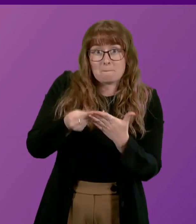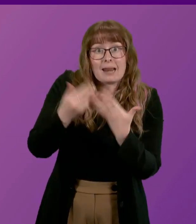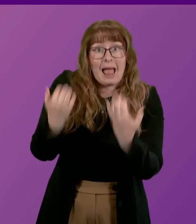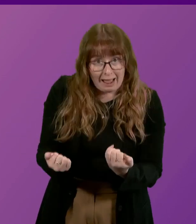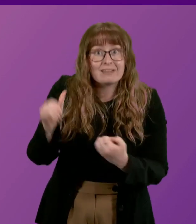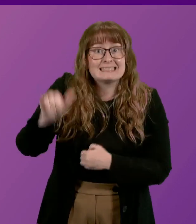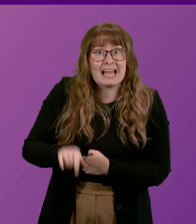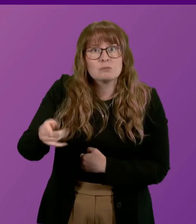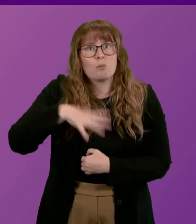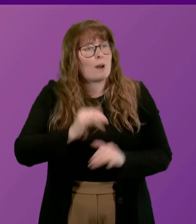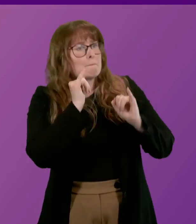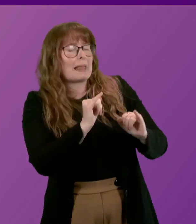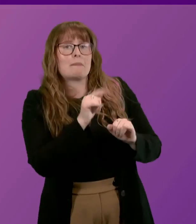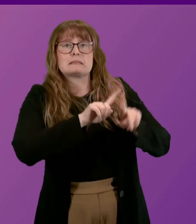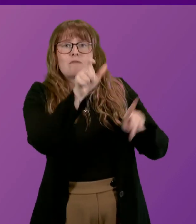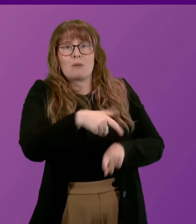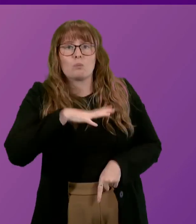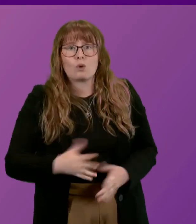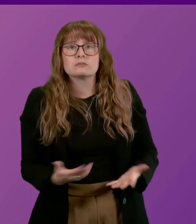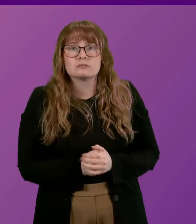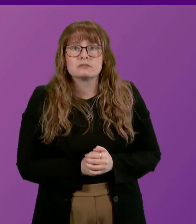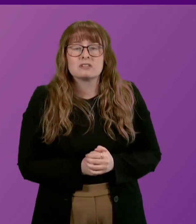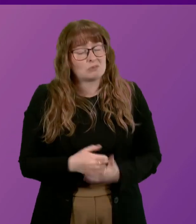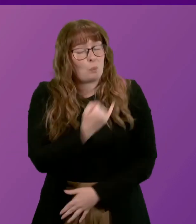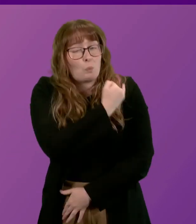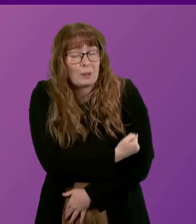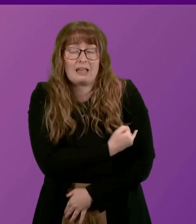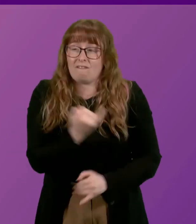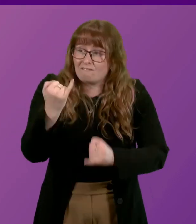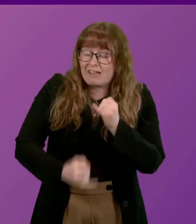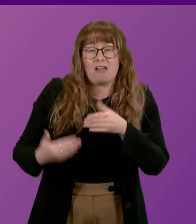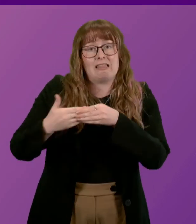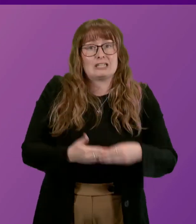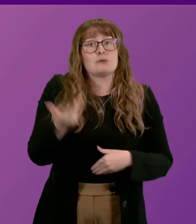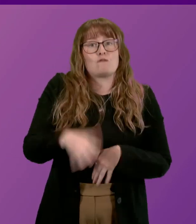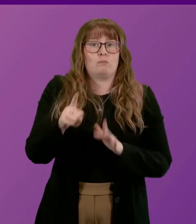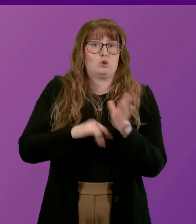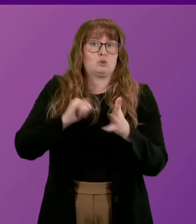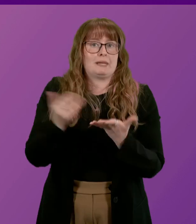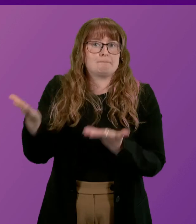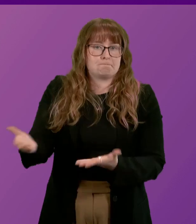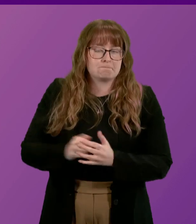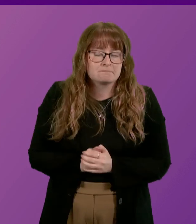it wants to blame someone else. That is weak, failing leadership from John Swinney. Even his